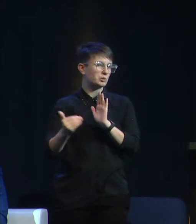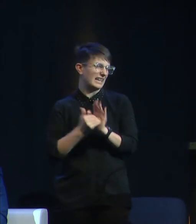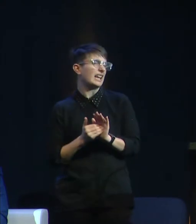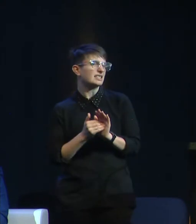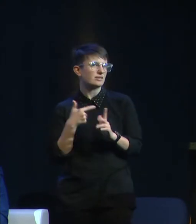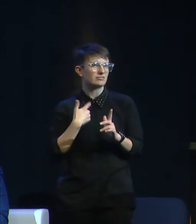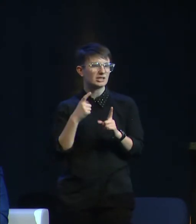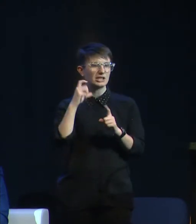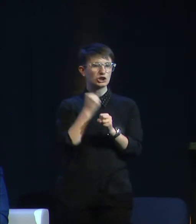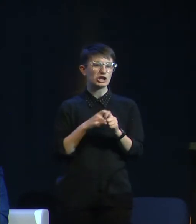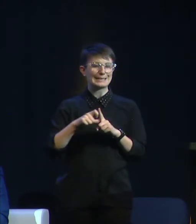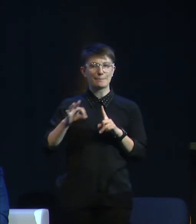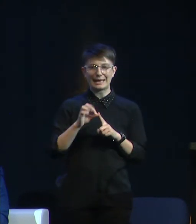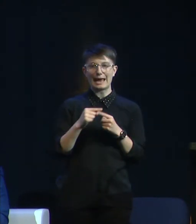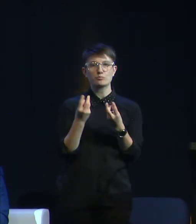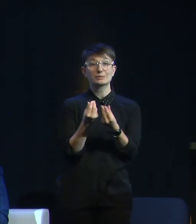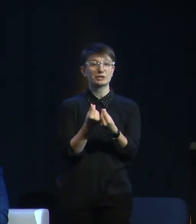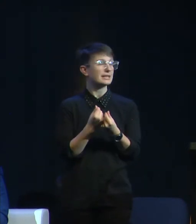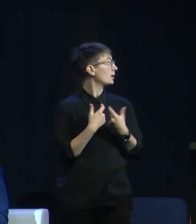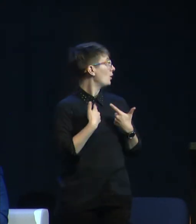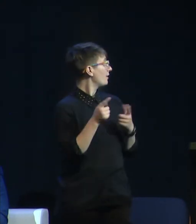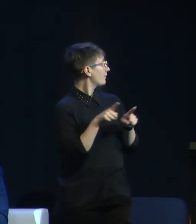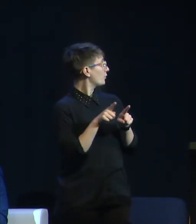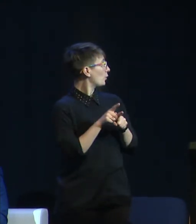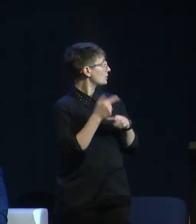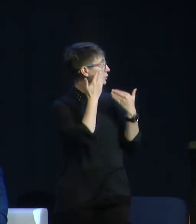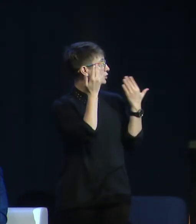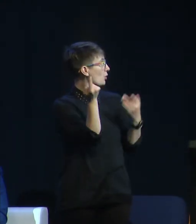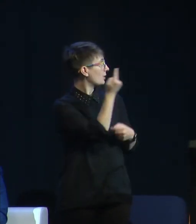We also have illustrated there Tapuae Roa which is our current regional economic development